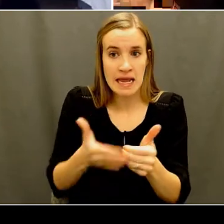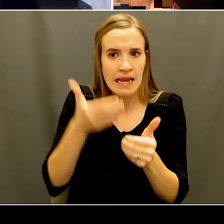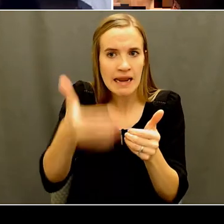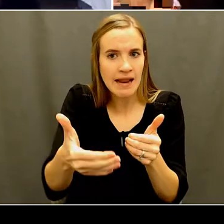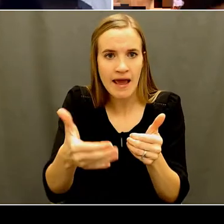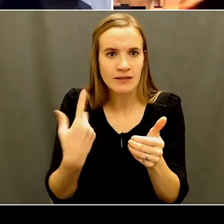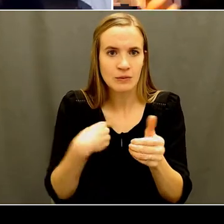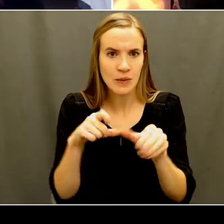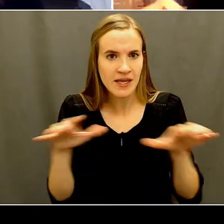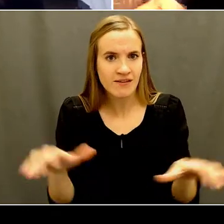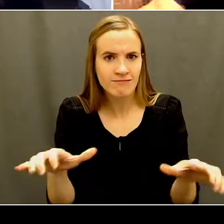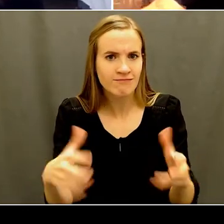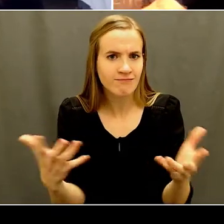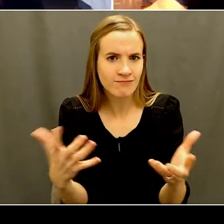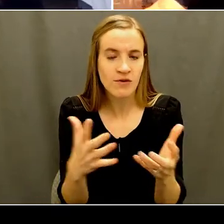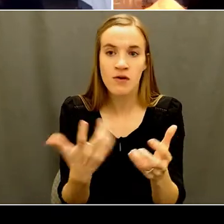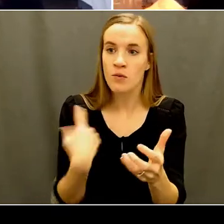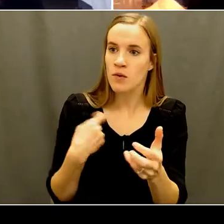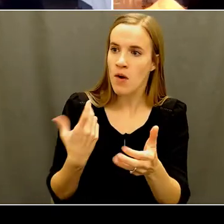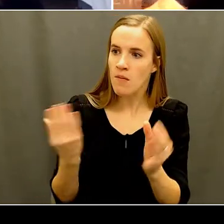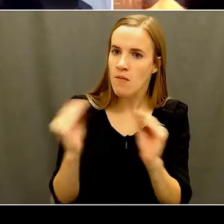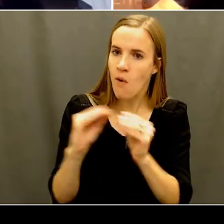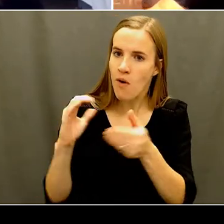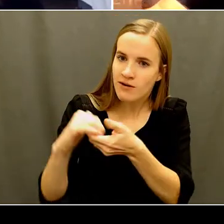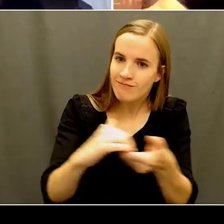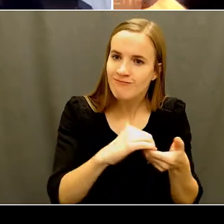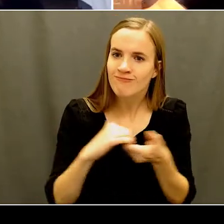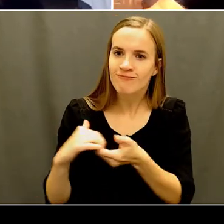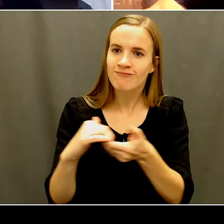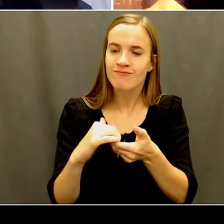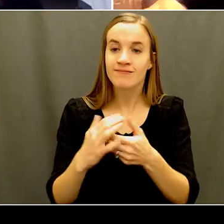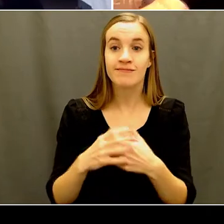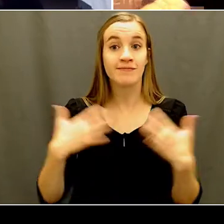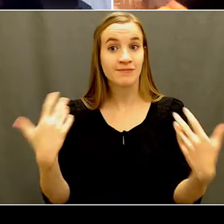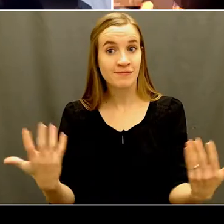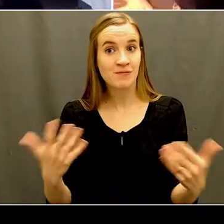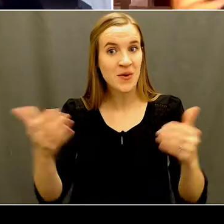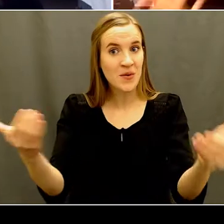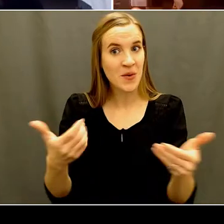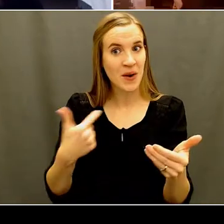and just be in more collaboration. So please welcome me in interviewing Maria